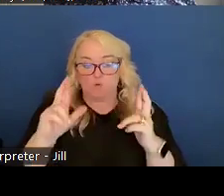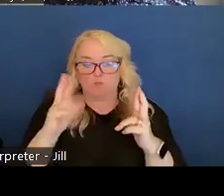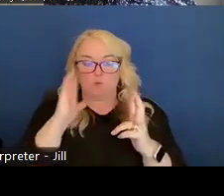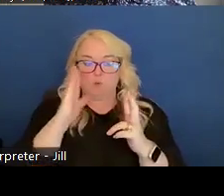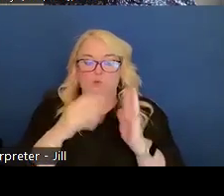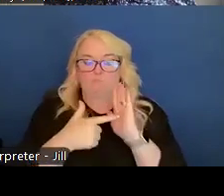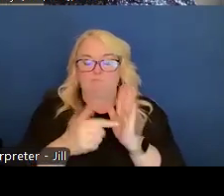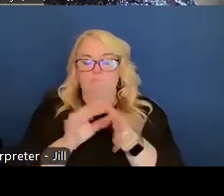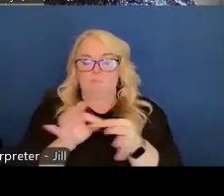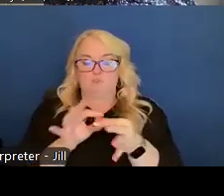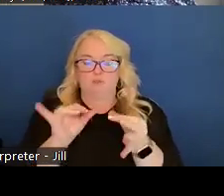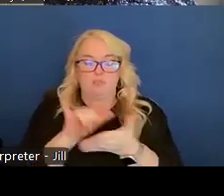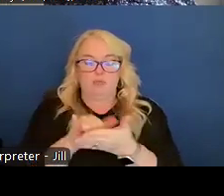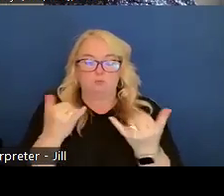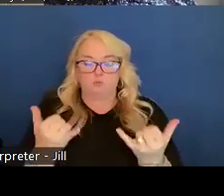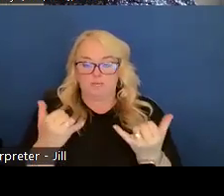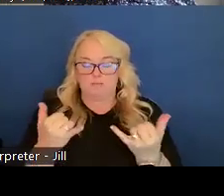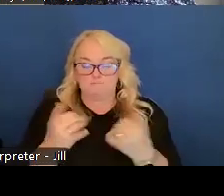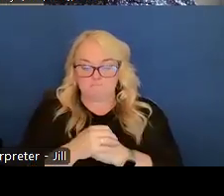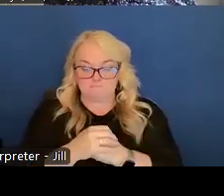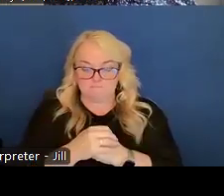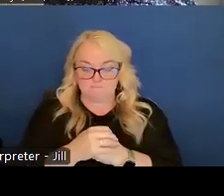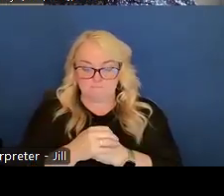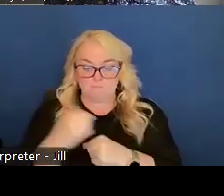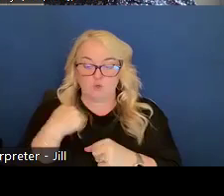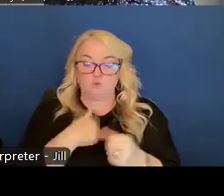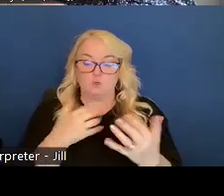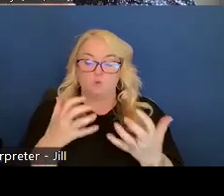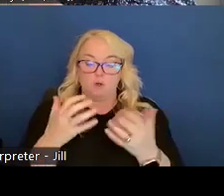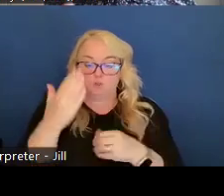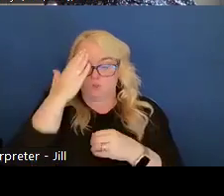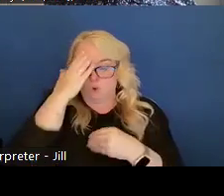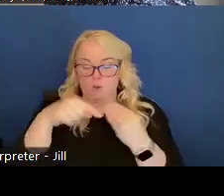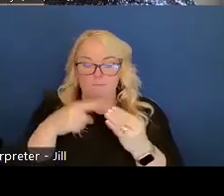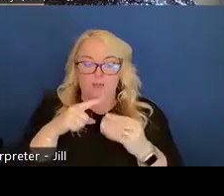today, and we want to hear about the experience of people using